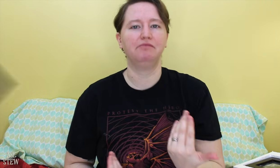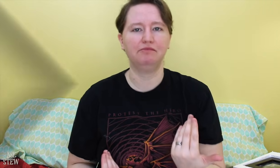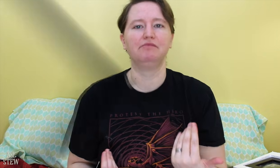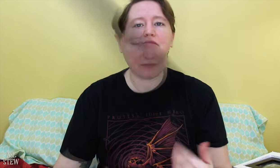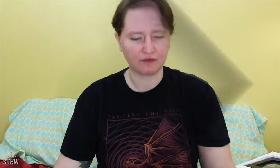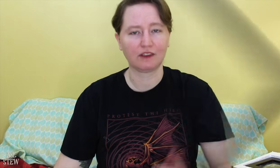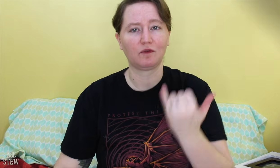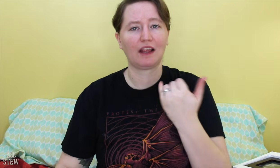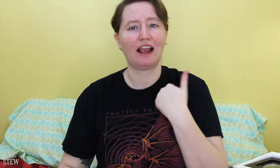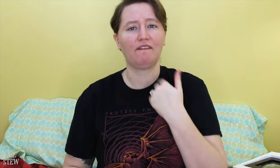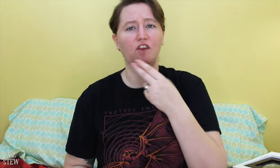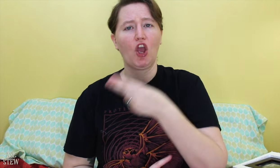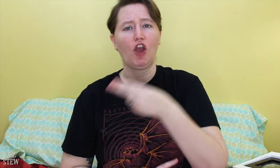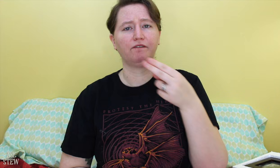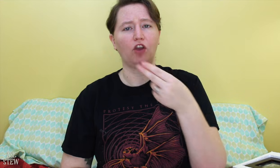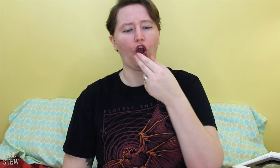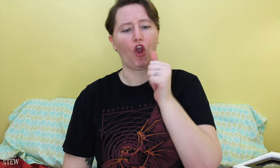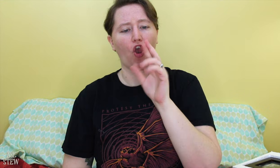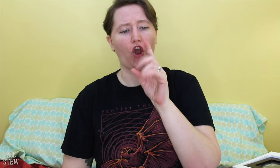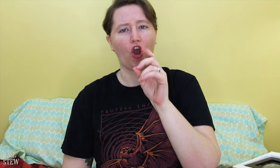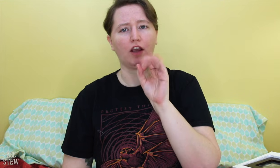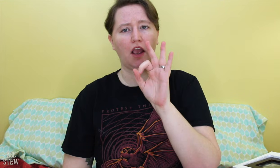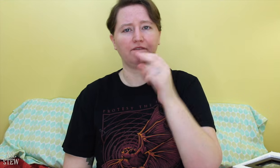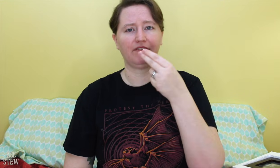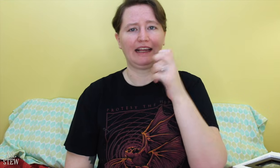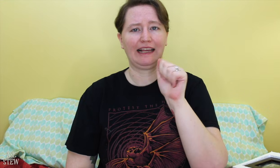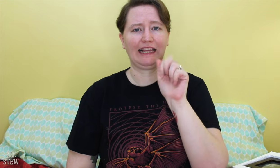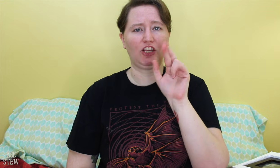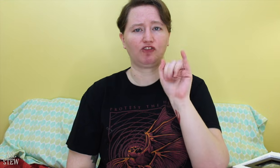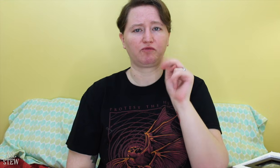Meaning you are culturally Deaf.